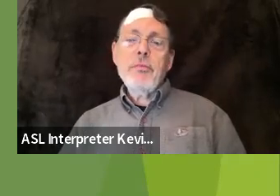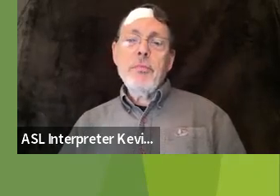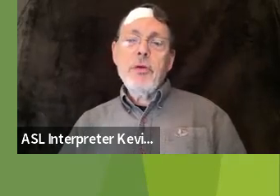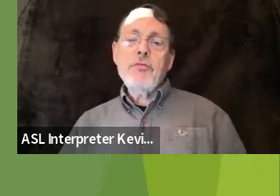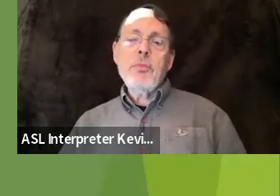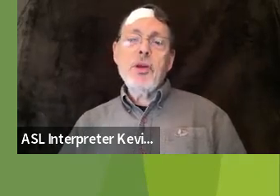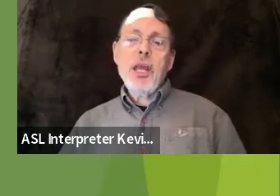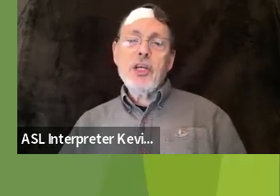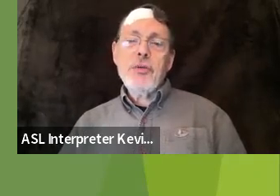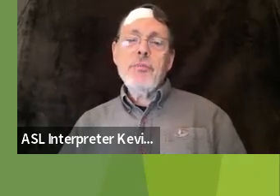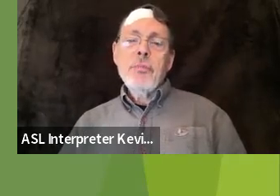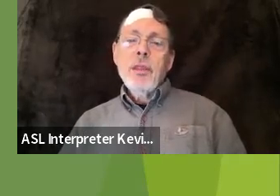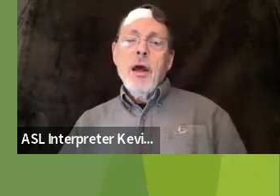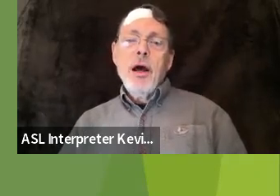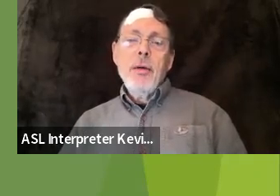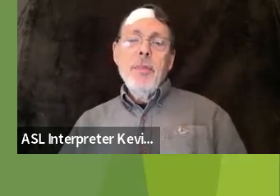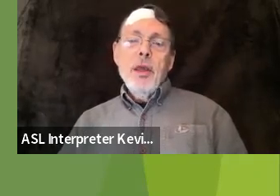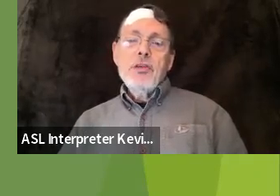modes of communication.